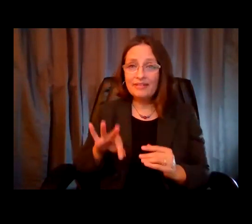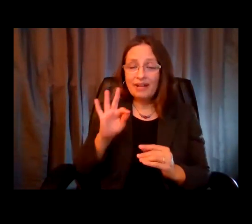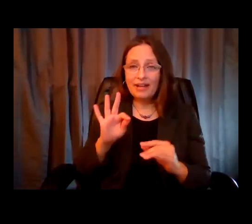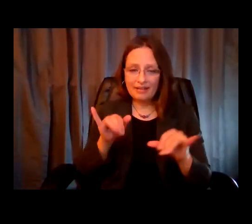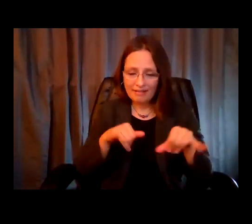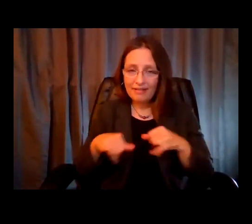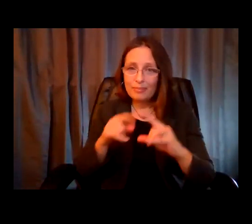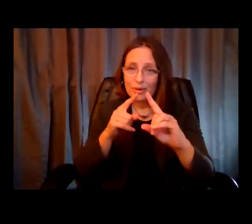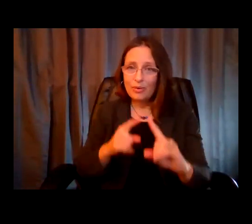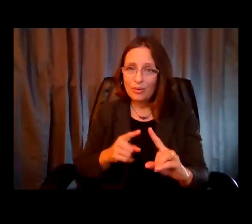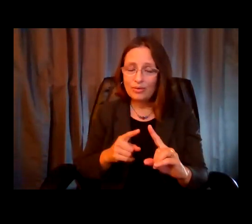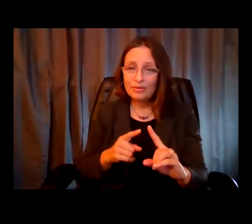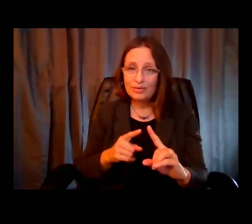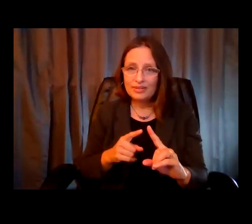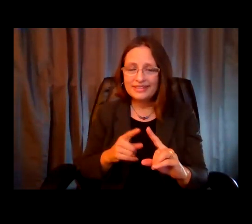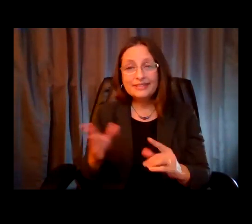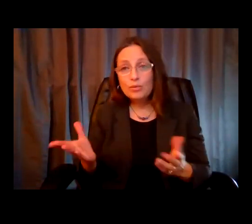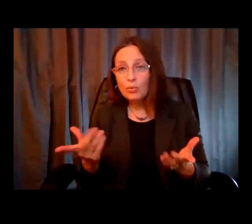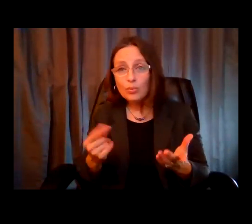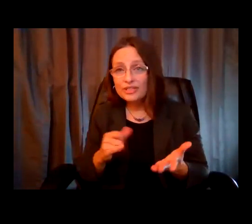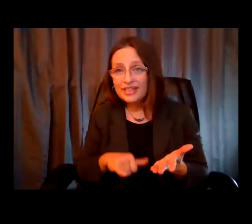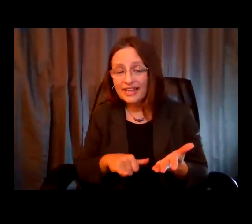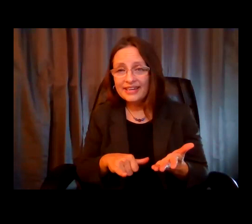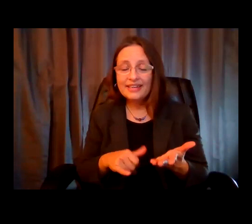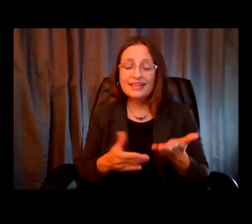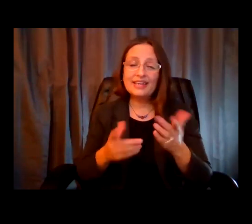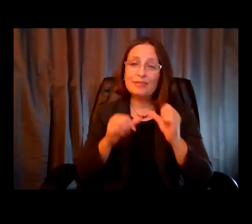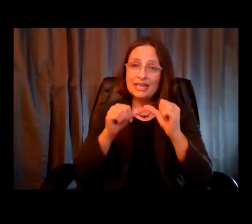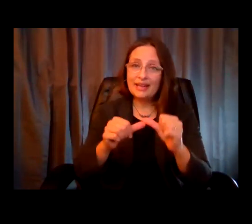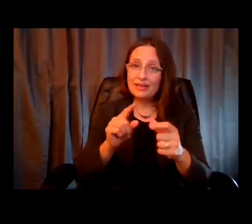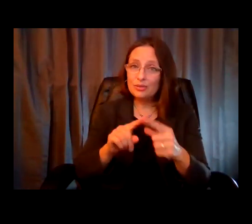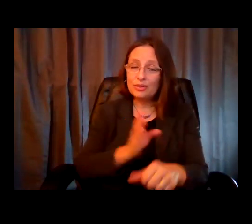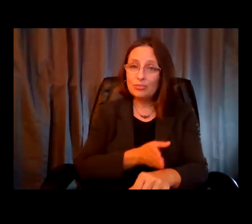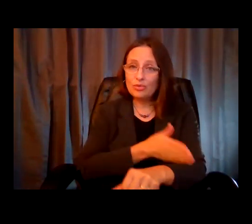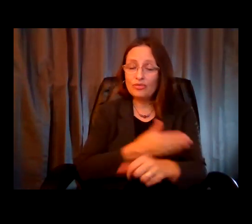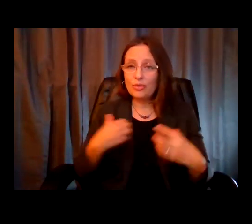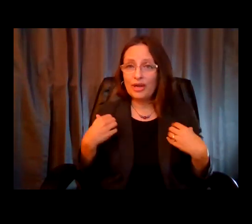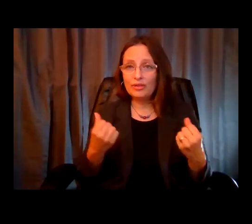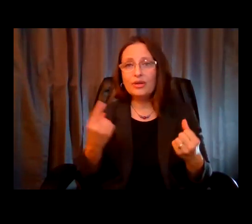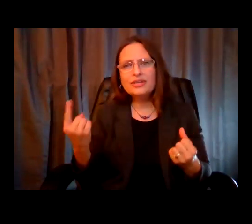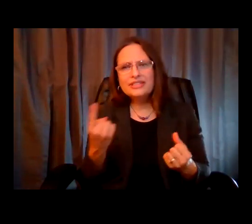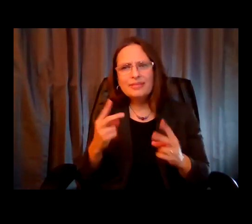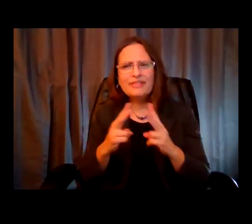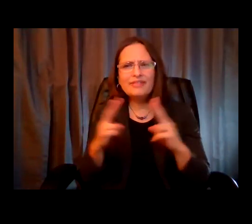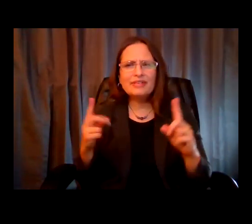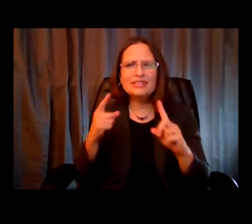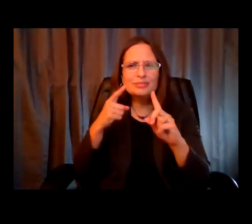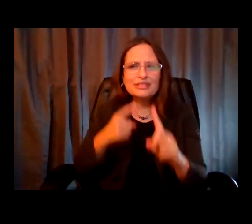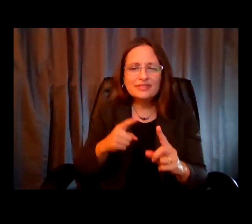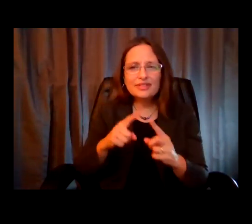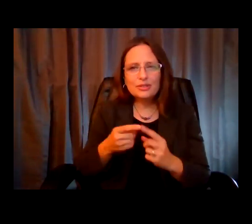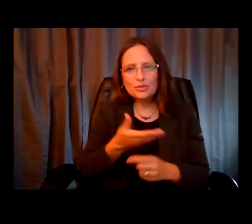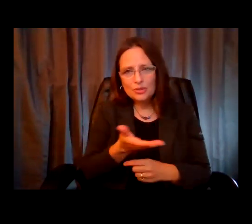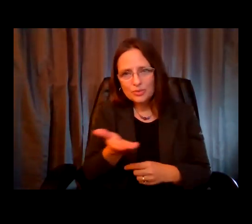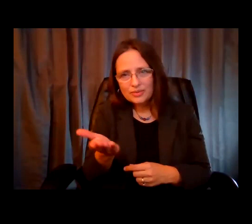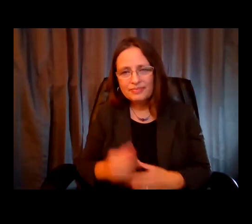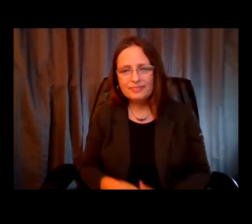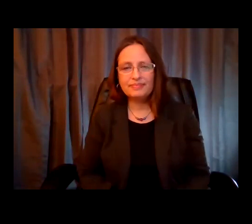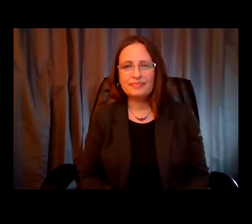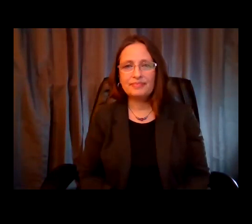the different visual assistants that can be used to help increase the amount of visual support